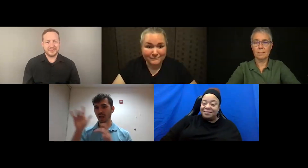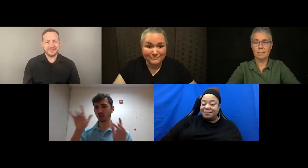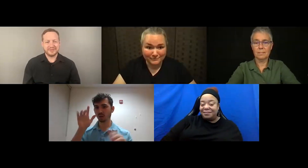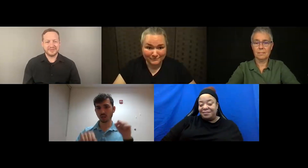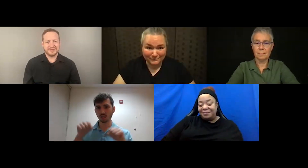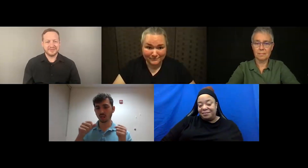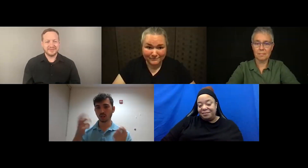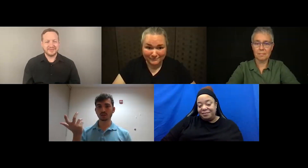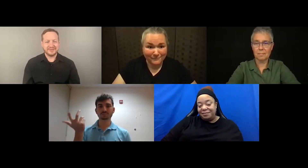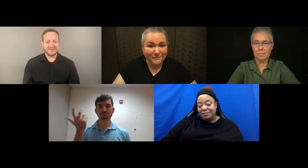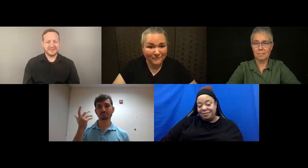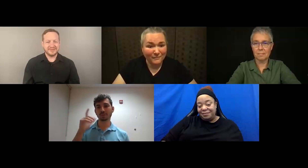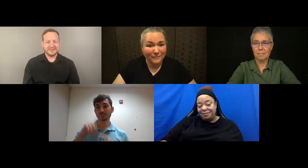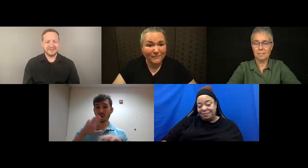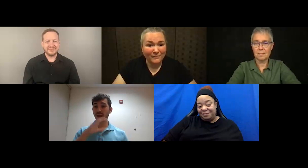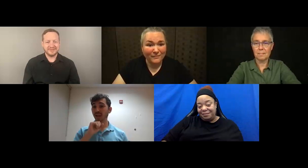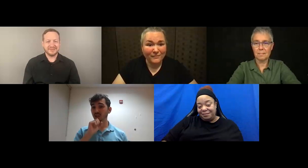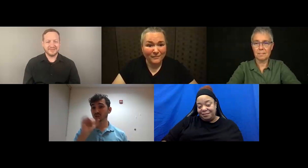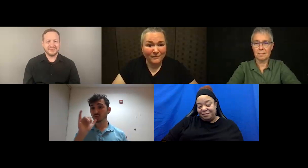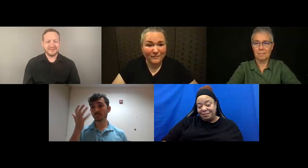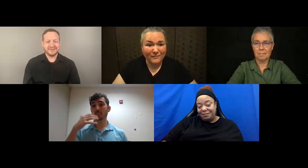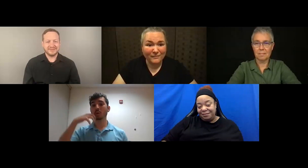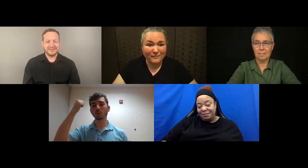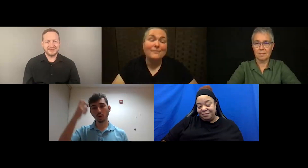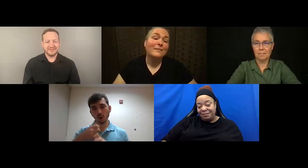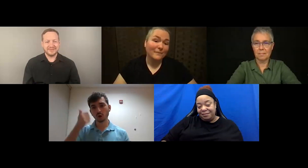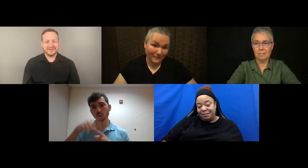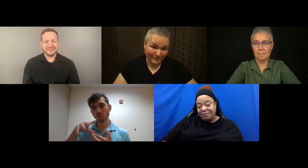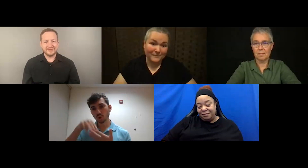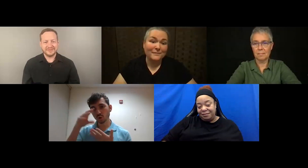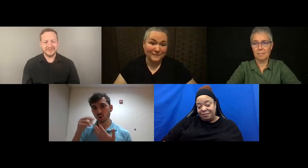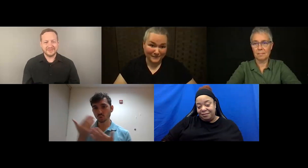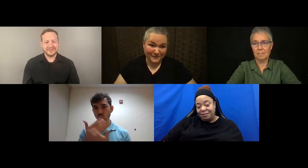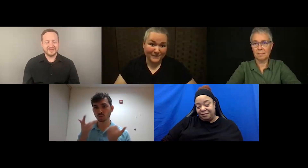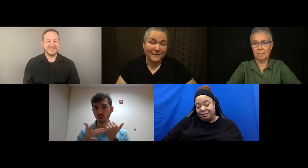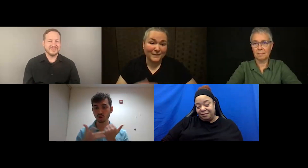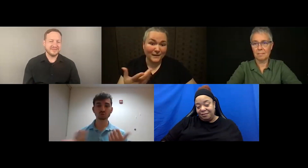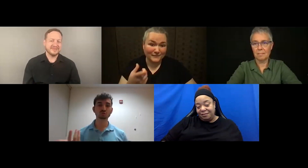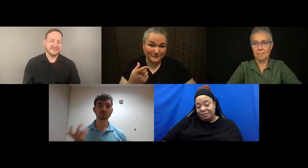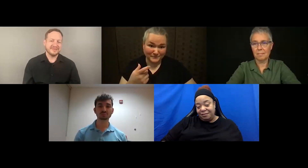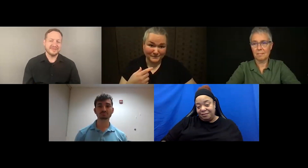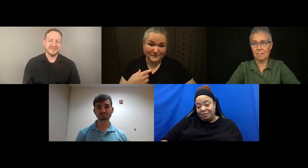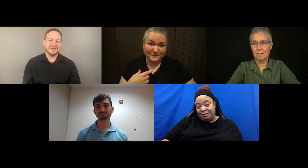require spelling? And age has to be considered. How will older generations